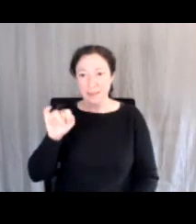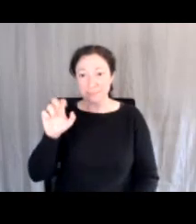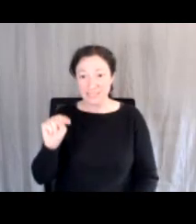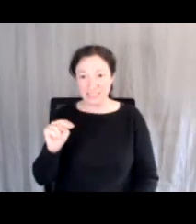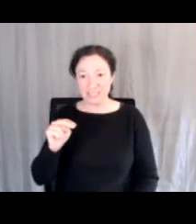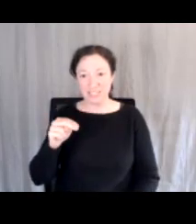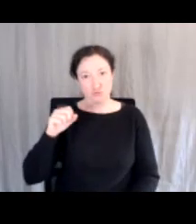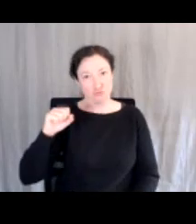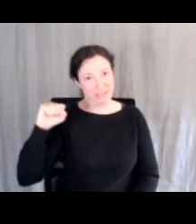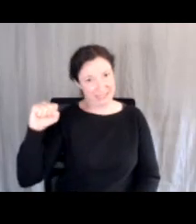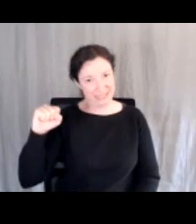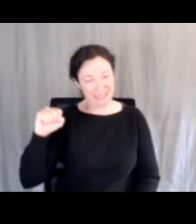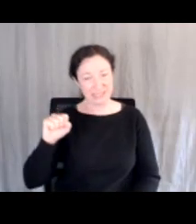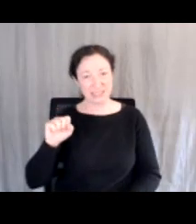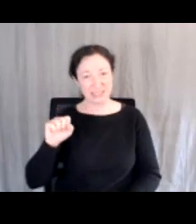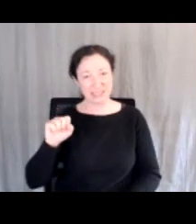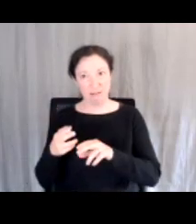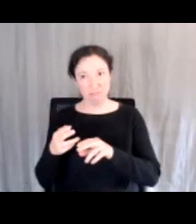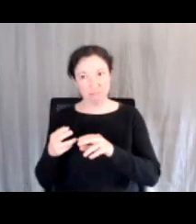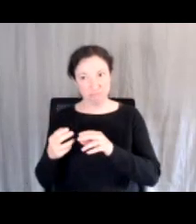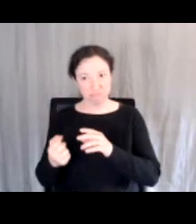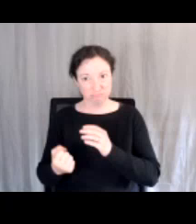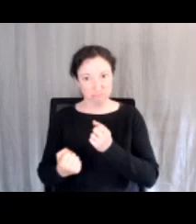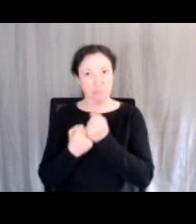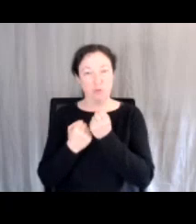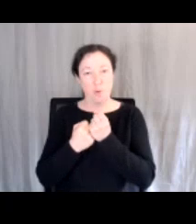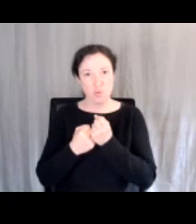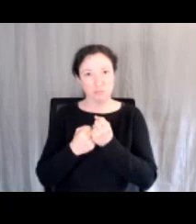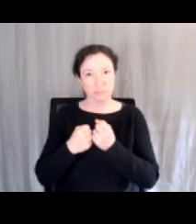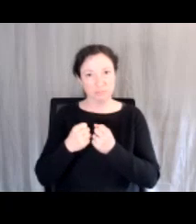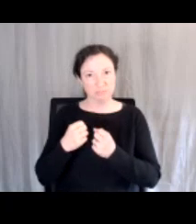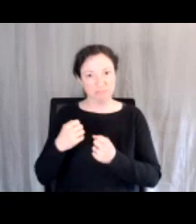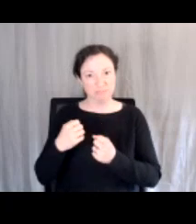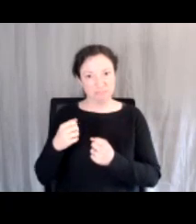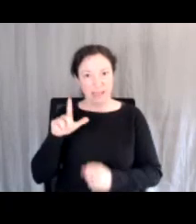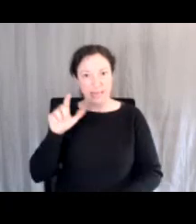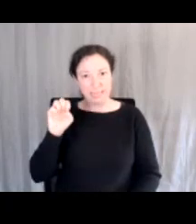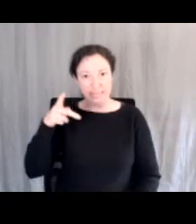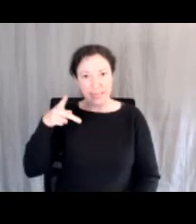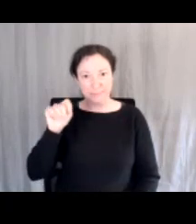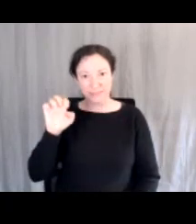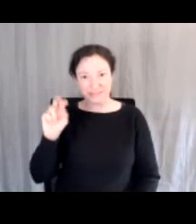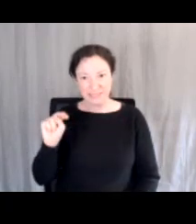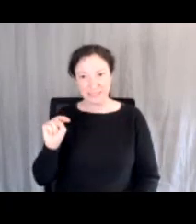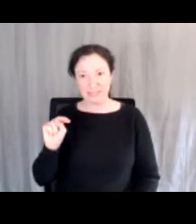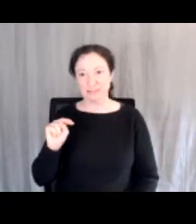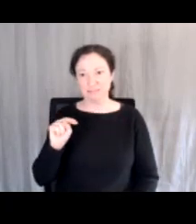sensitivity and then enhances this insulin response. So it encourages just a more stable insulin response